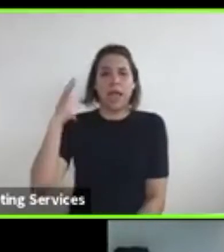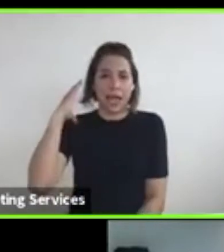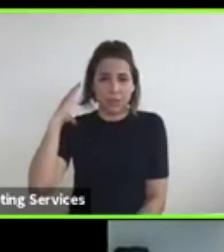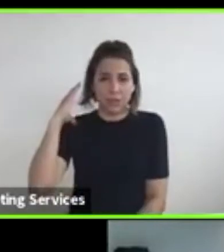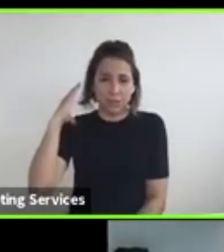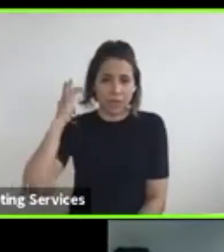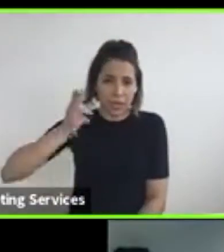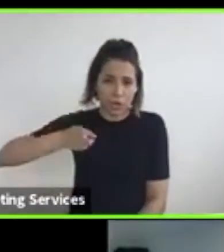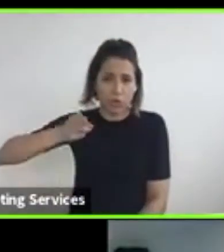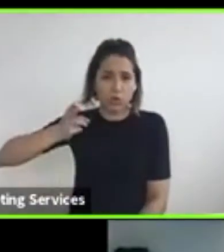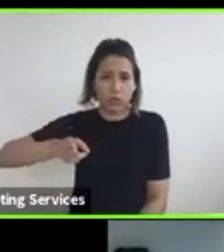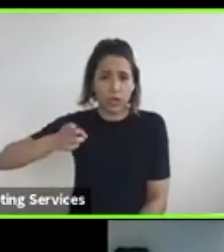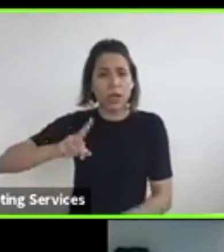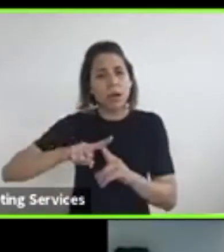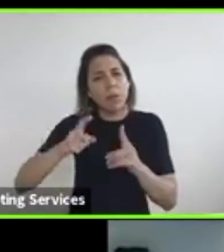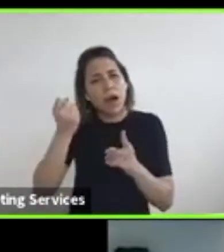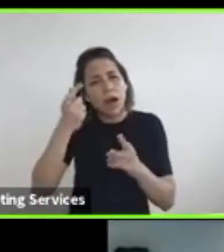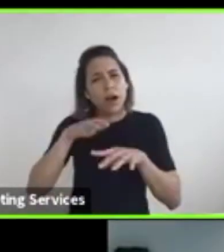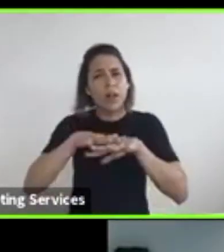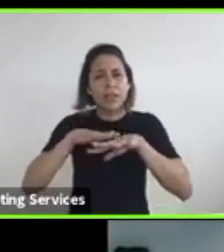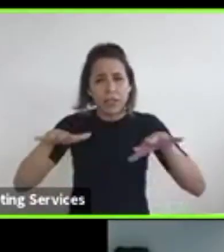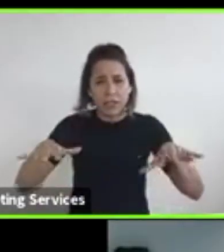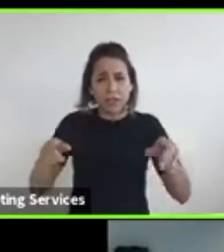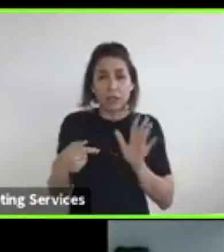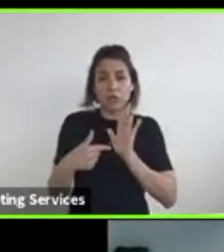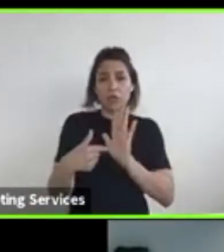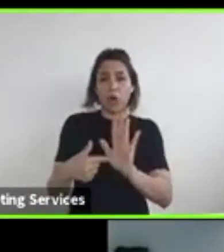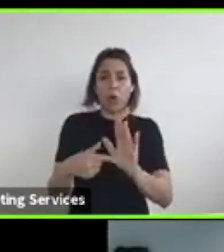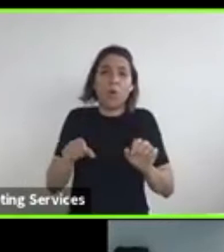THOSE DISTINCTIONS AND DISJUNCTIONS RETAIN THE POSSIBILITY, I FEEL, TO SHIFT A